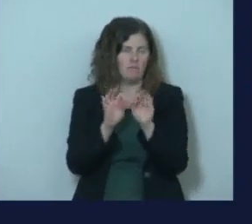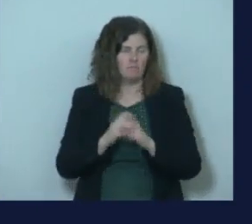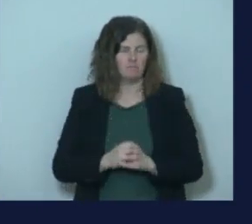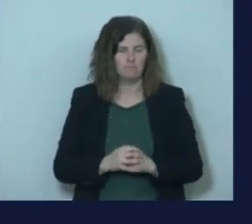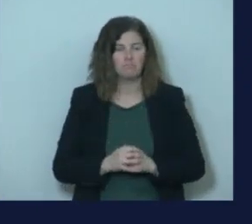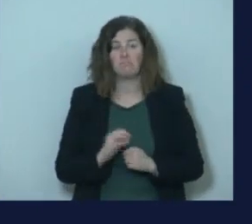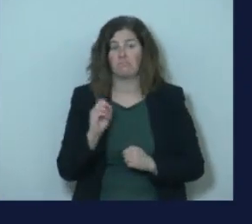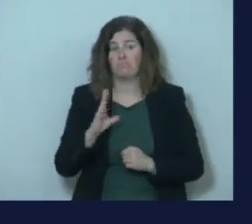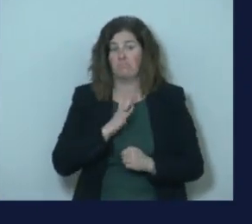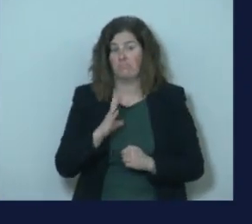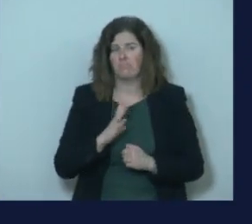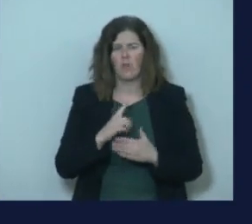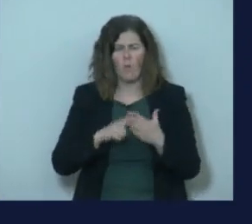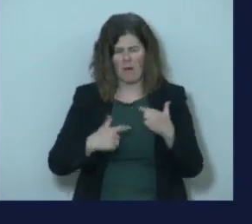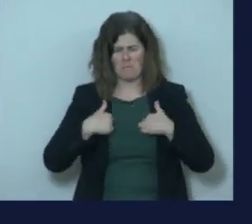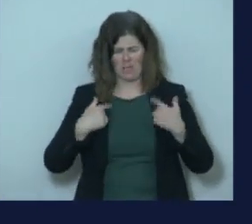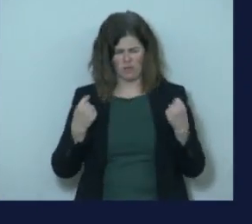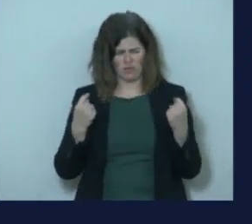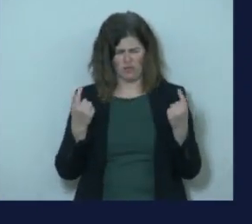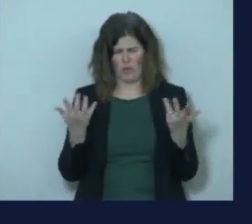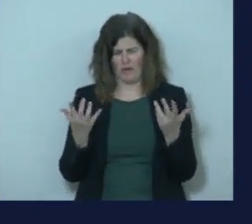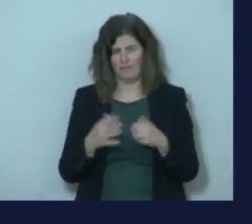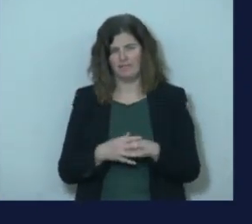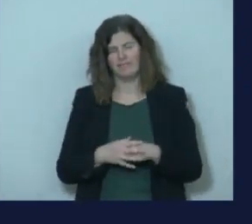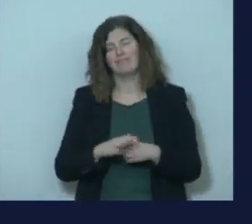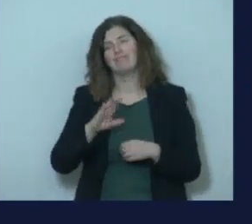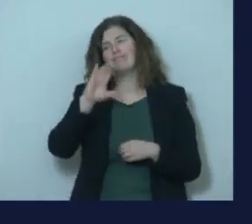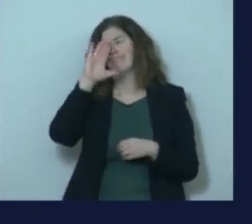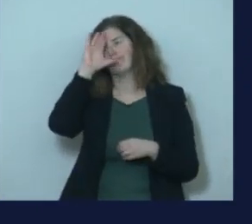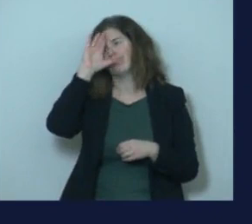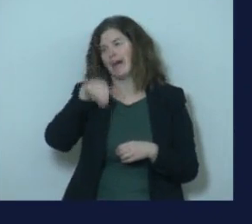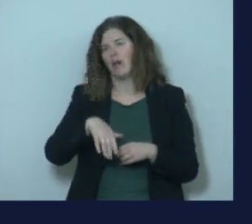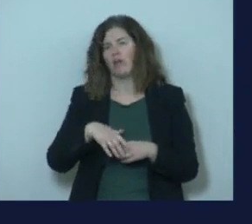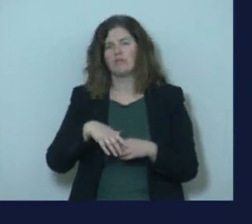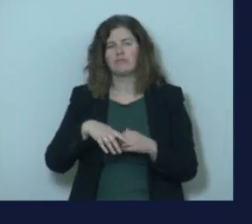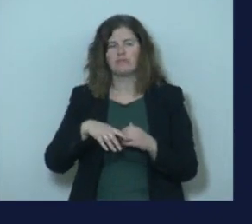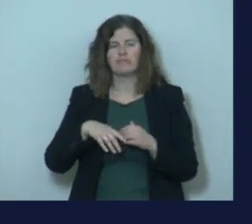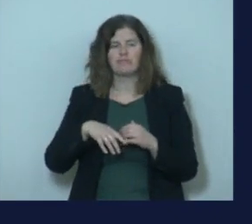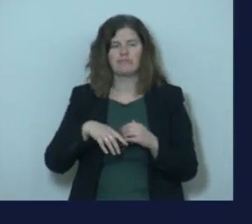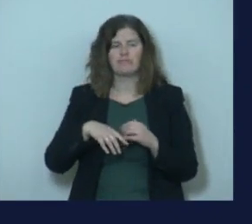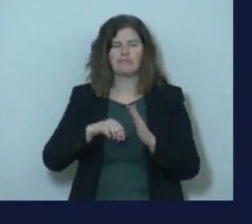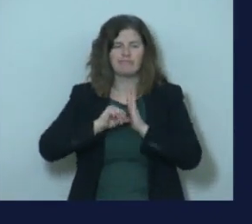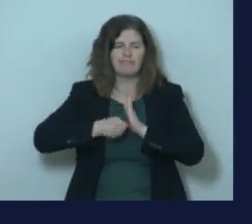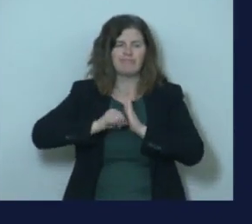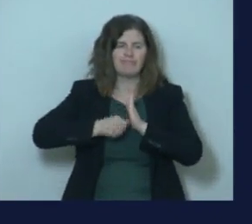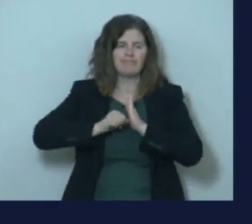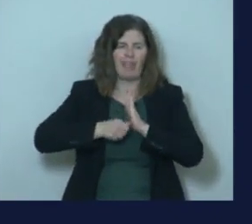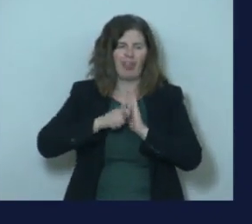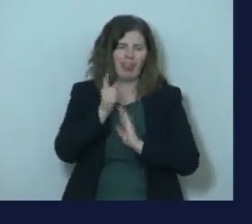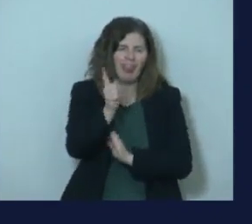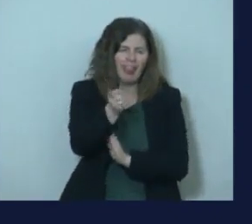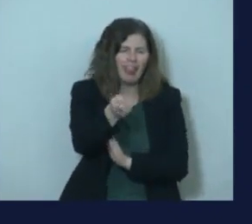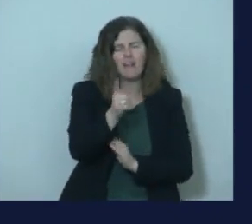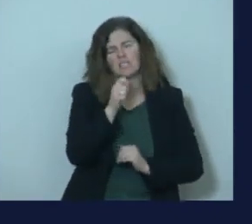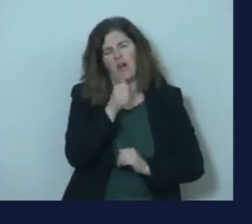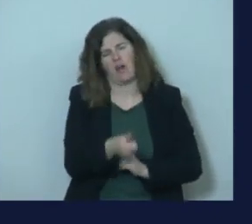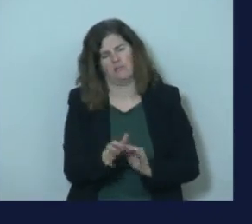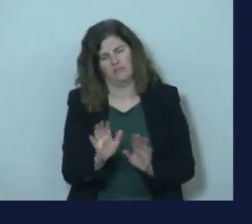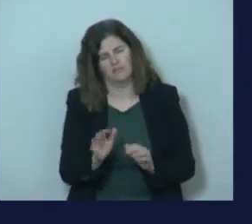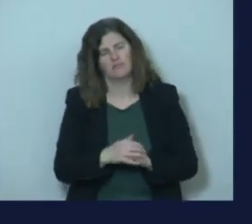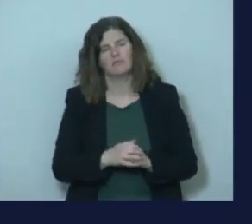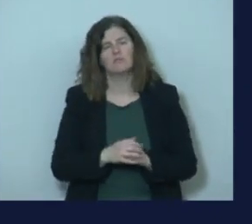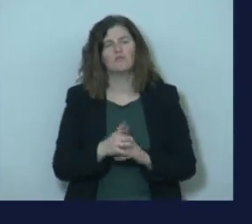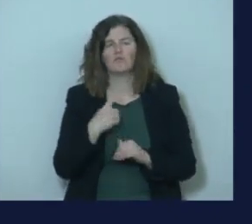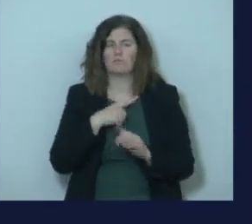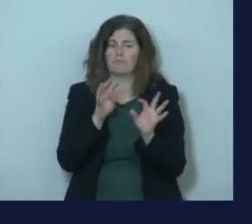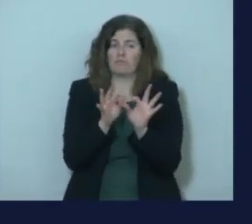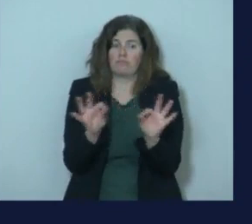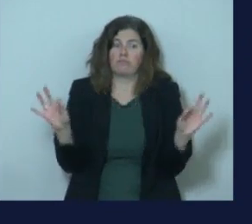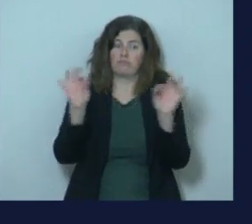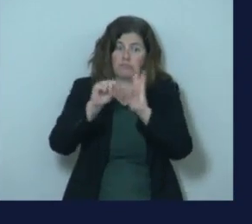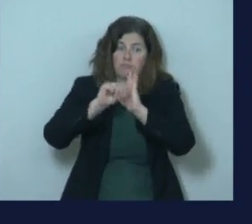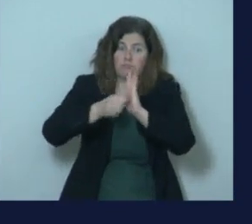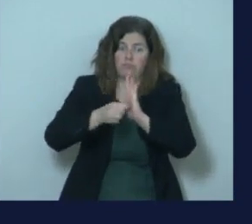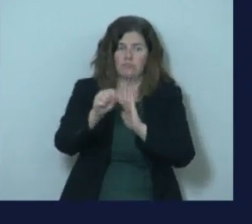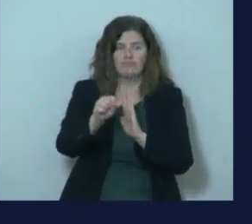ALLOW US TO KEEP OPENING BUSINESSES WITHOUT HAVING TO TAKE A STEP BACKWARDS HURRIED.